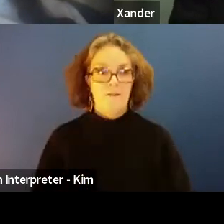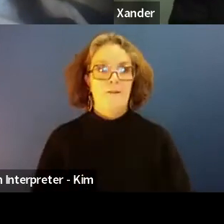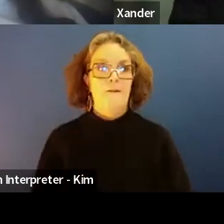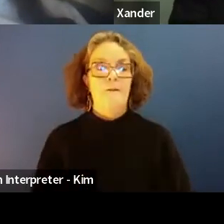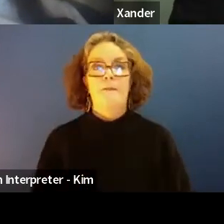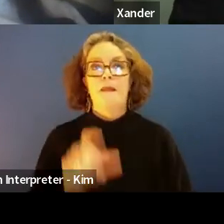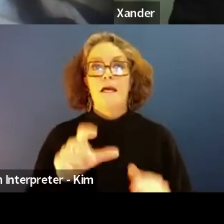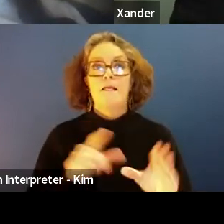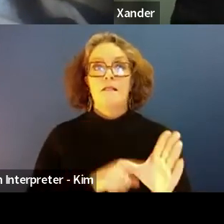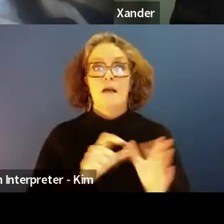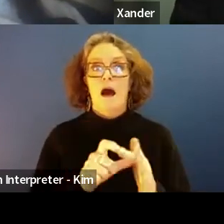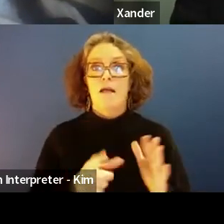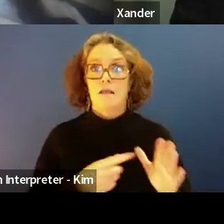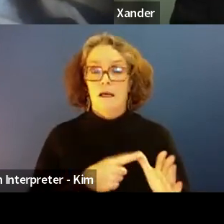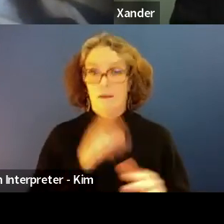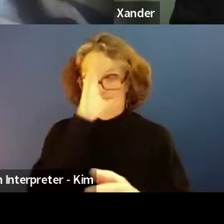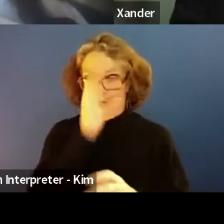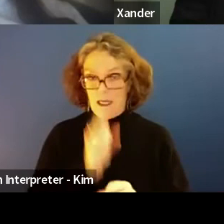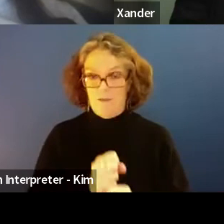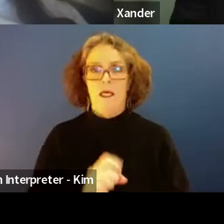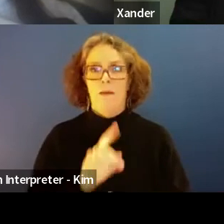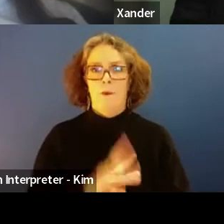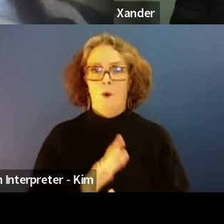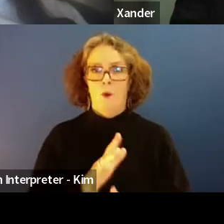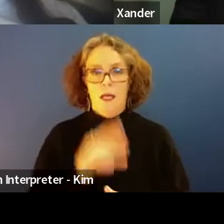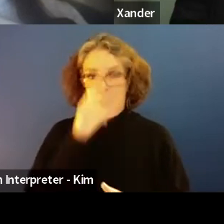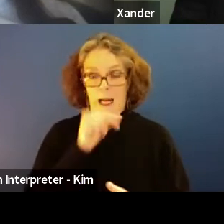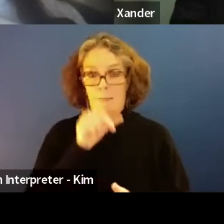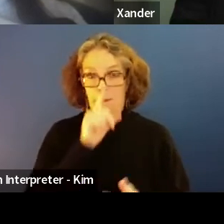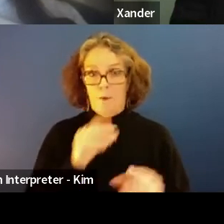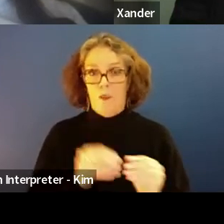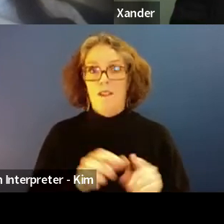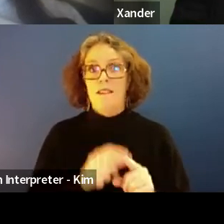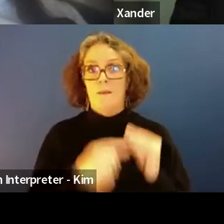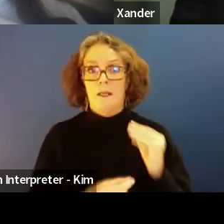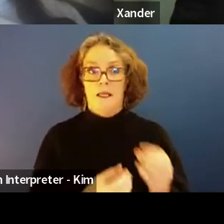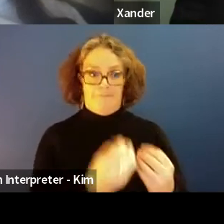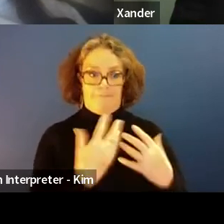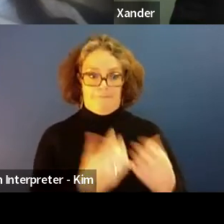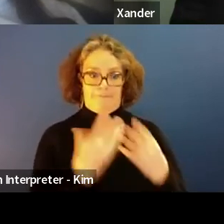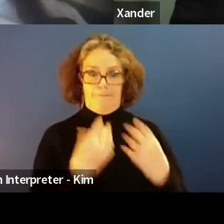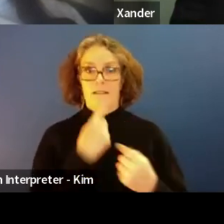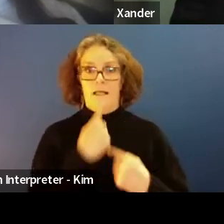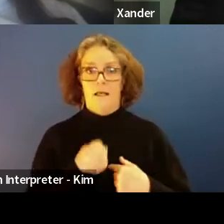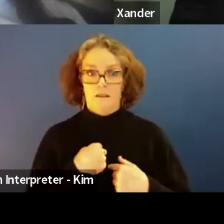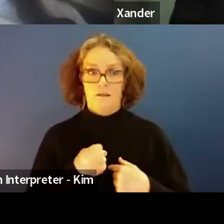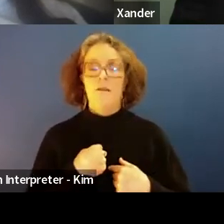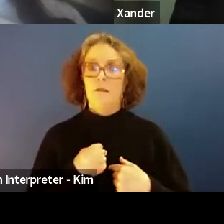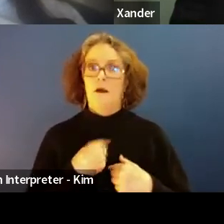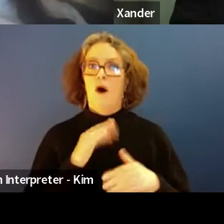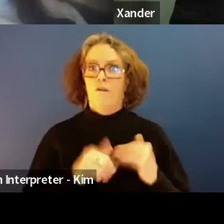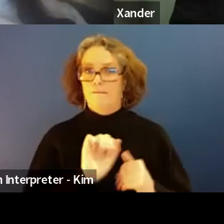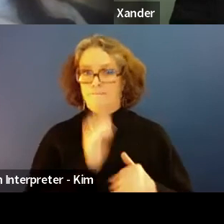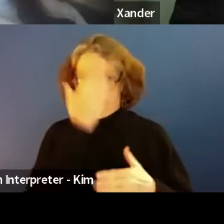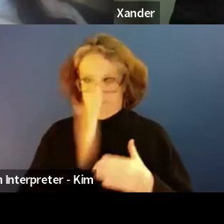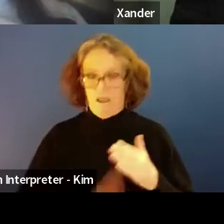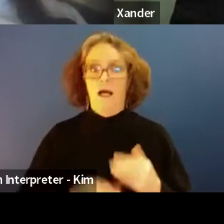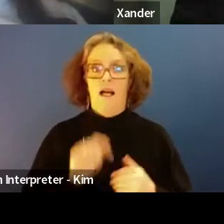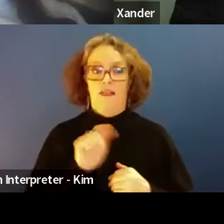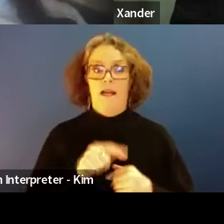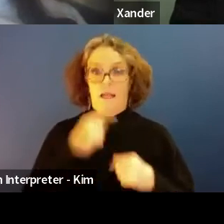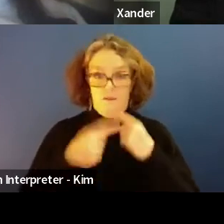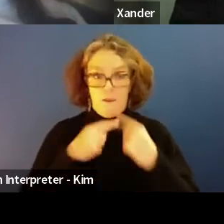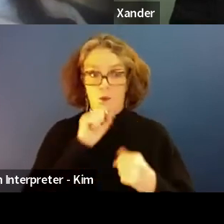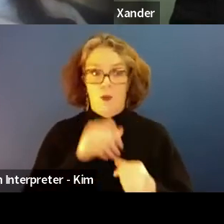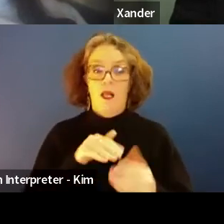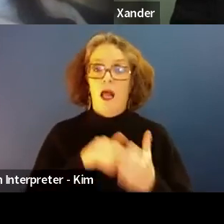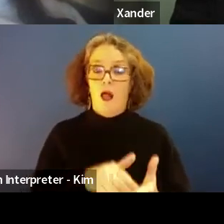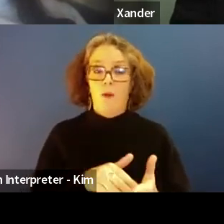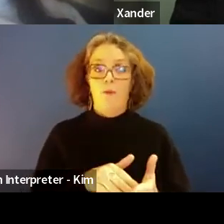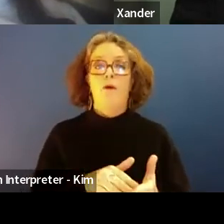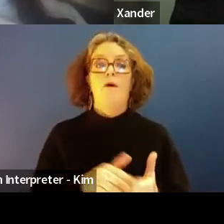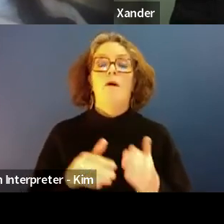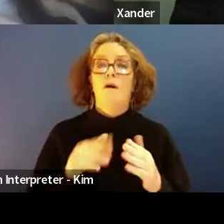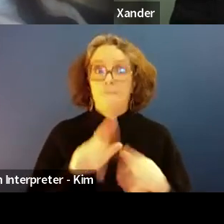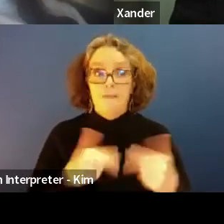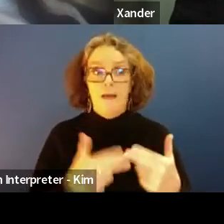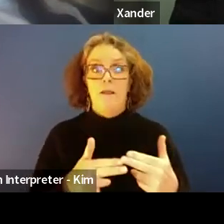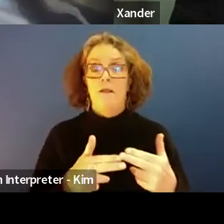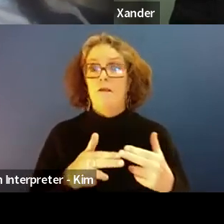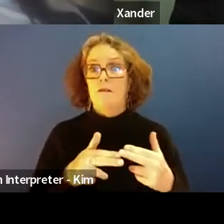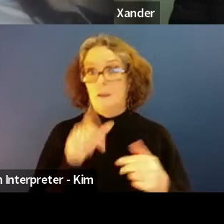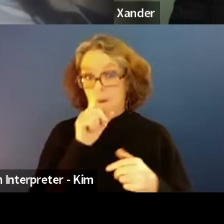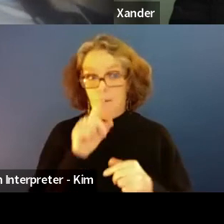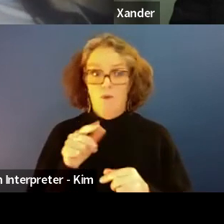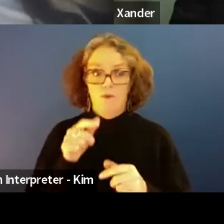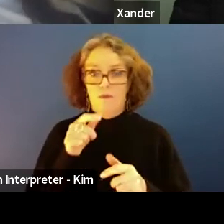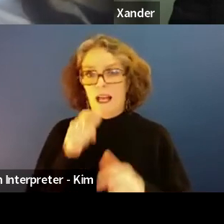SATA believes hearing direct from young people with disability about their experiences, helps families, caregivers and communities to have high expectations and aspirations, the old children.